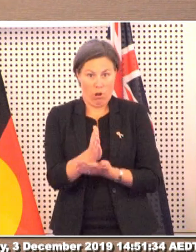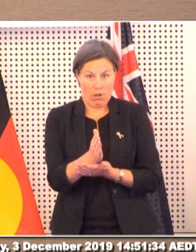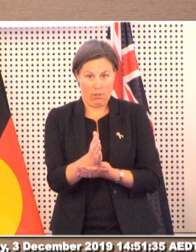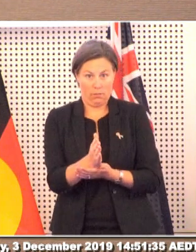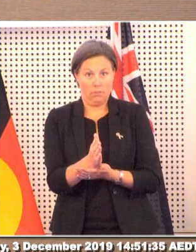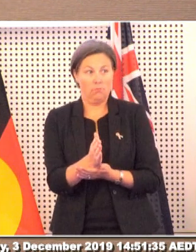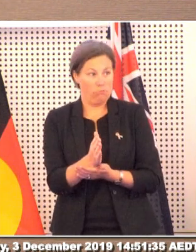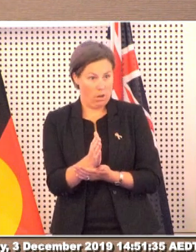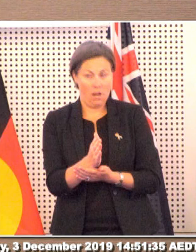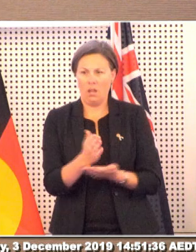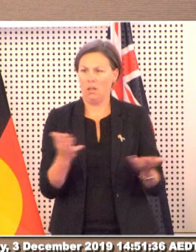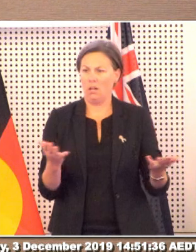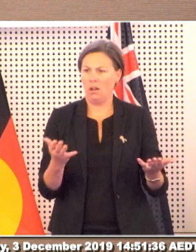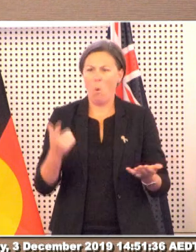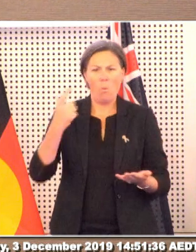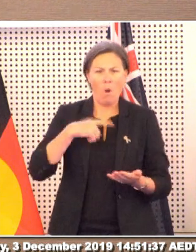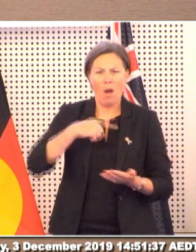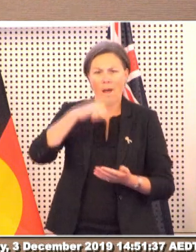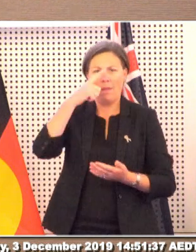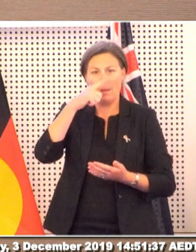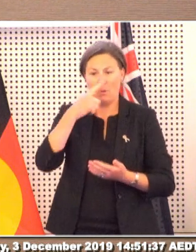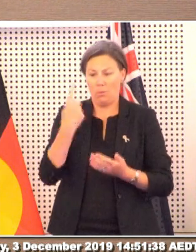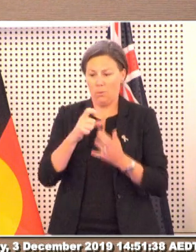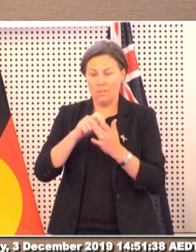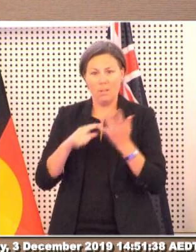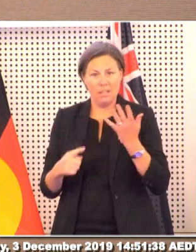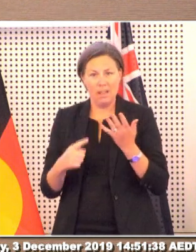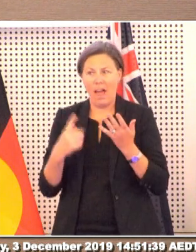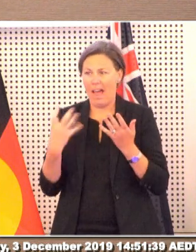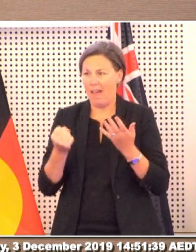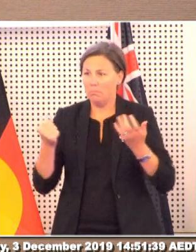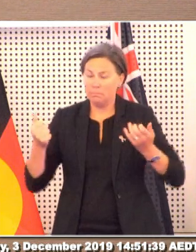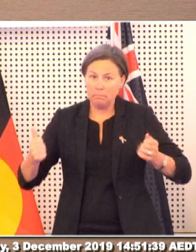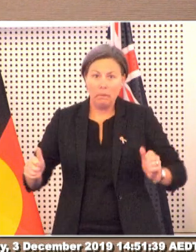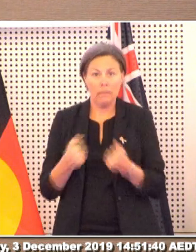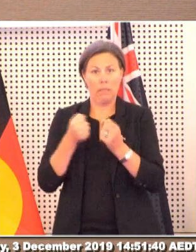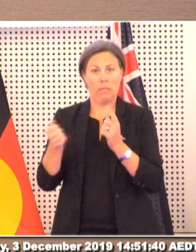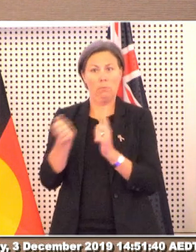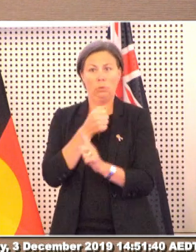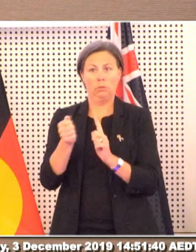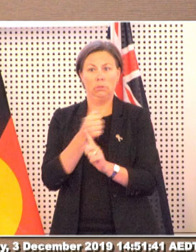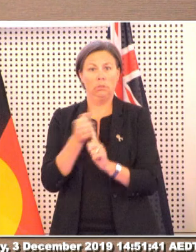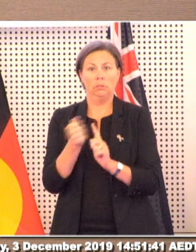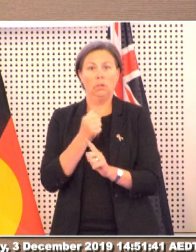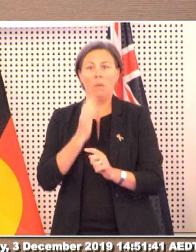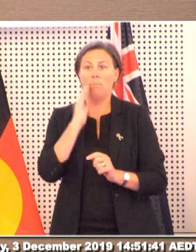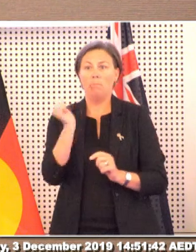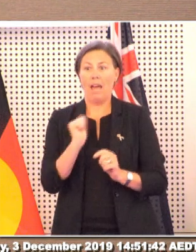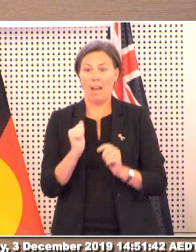with disabilities are subject to such high levels of abuse, then any model will just turn out to be the same as the next.